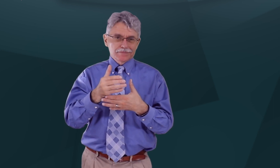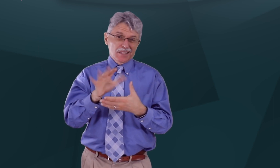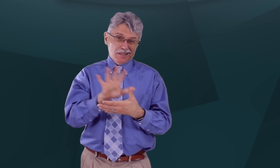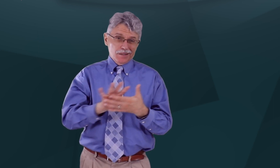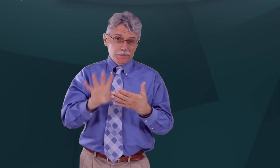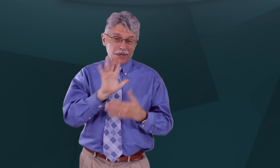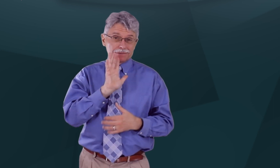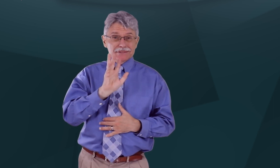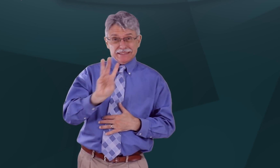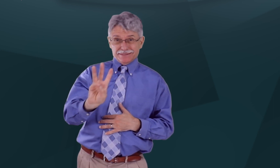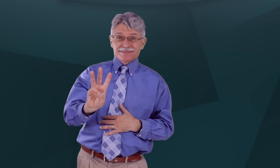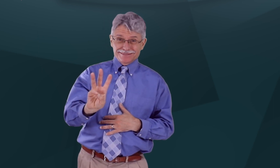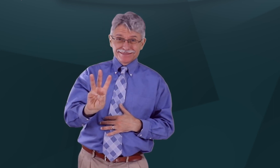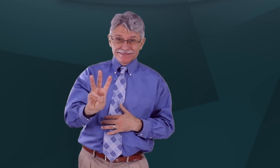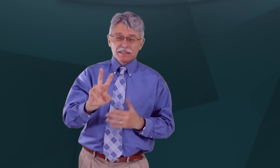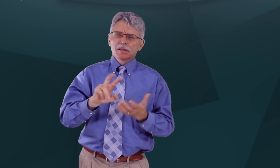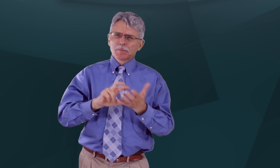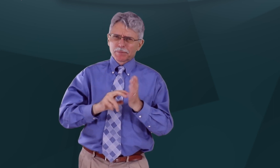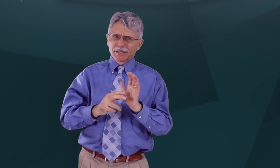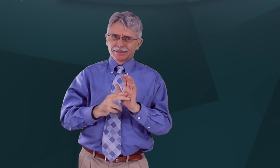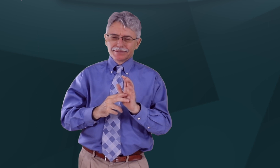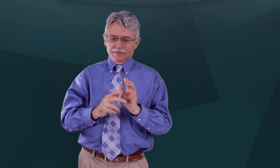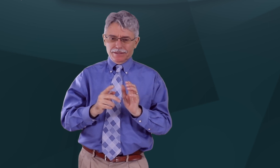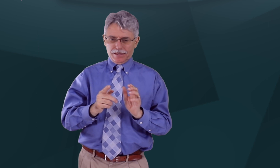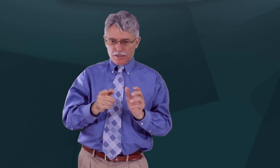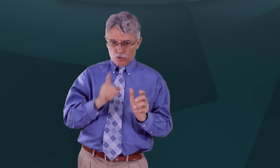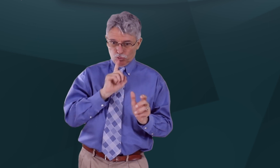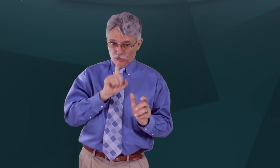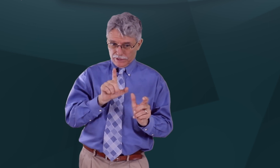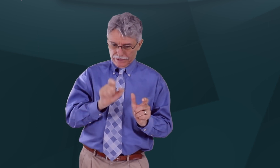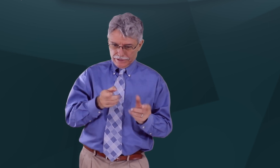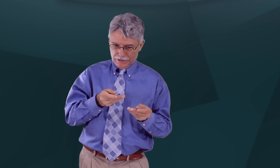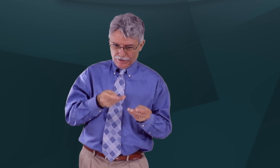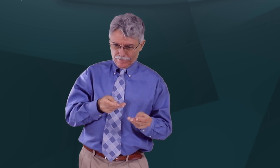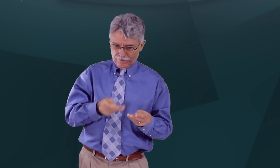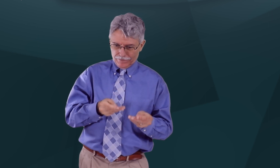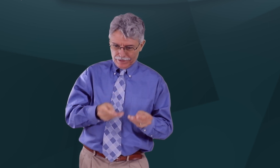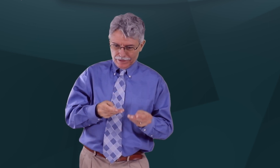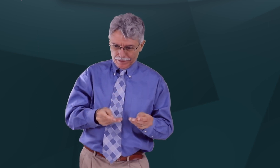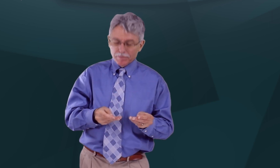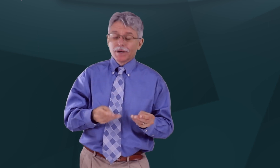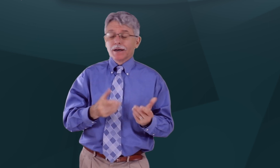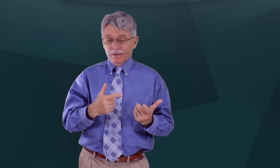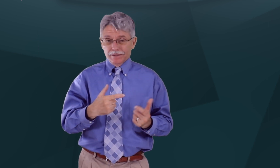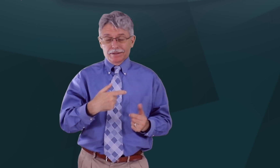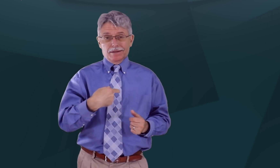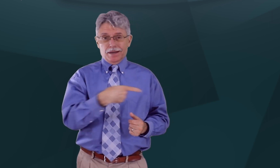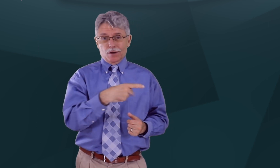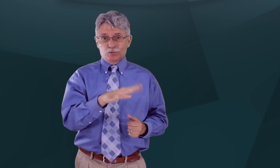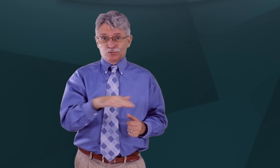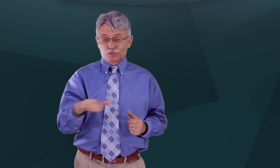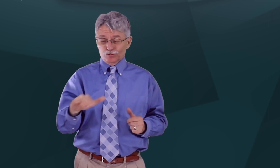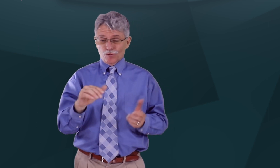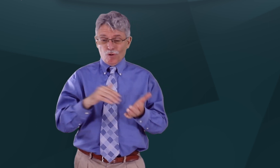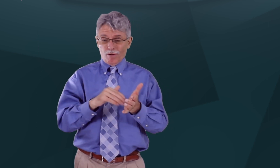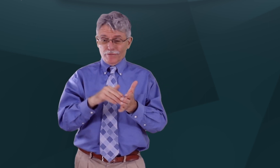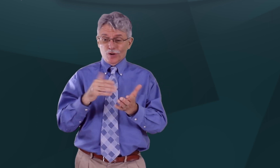that closes around six years old. So that means that we've got to get that language in there